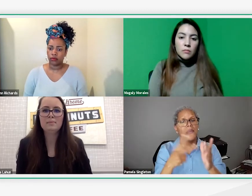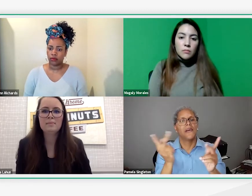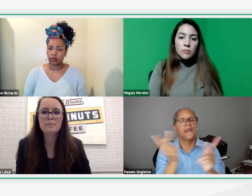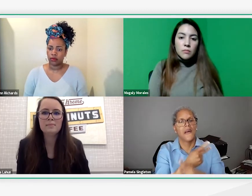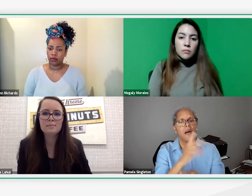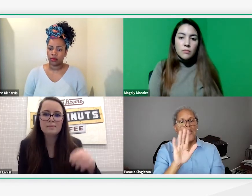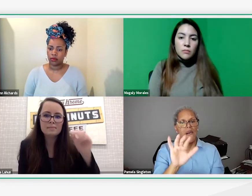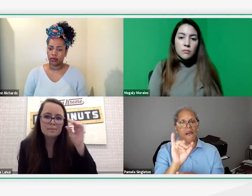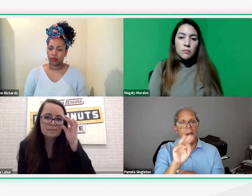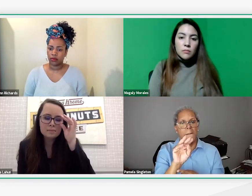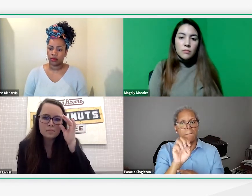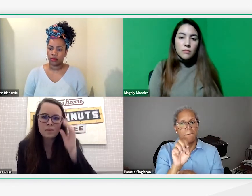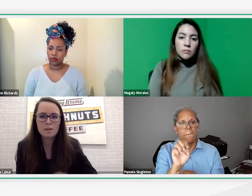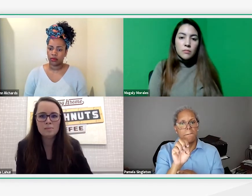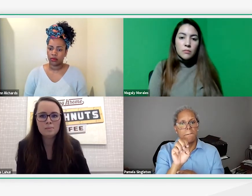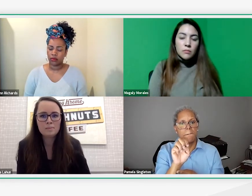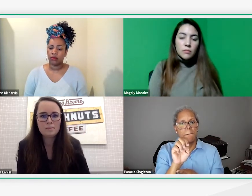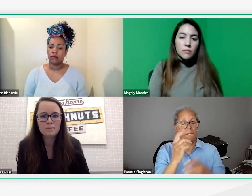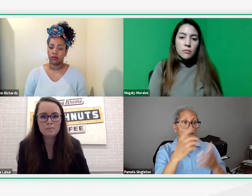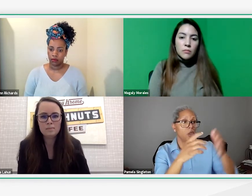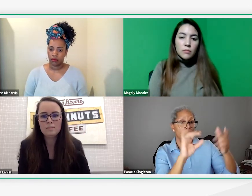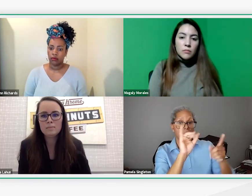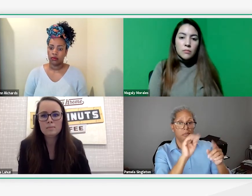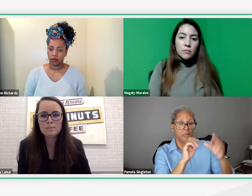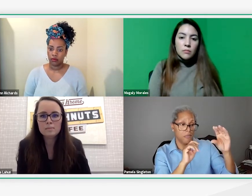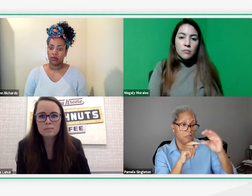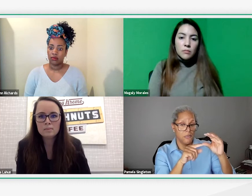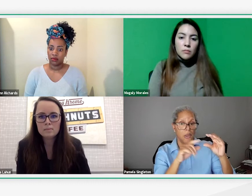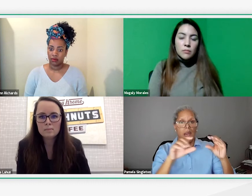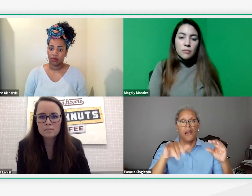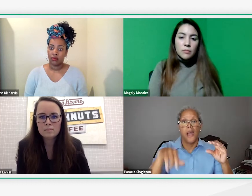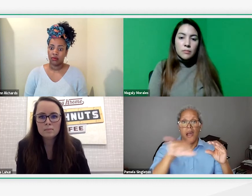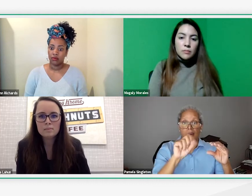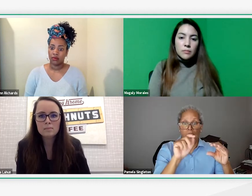Yeah, the standard deduction means that times your income. So